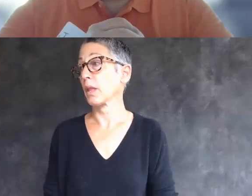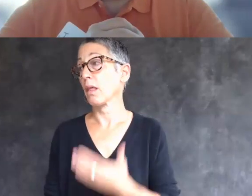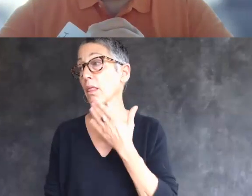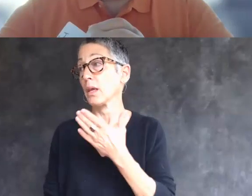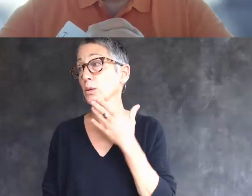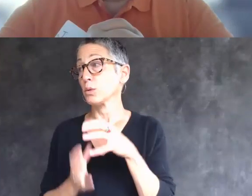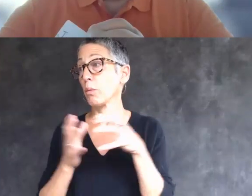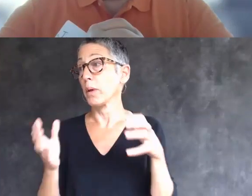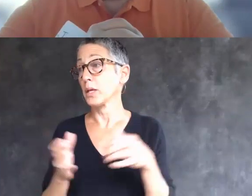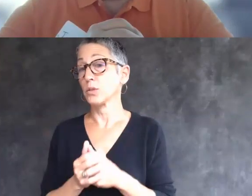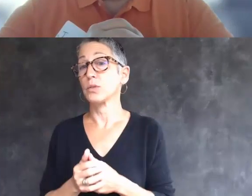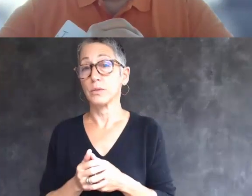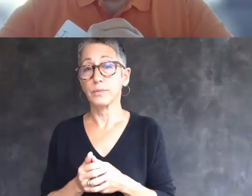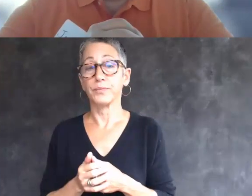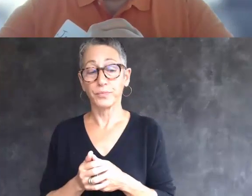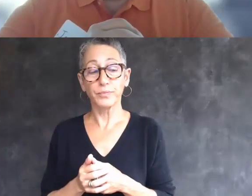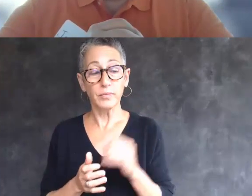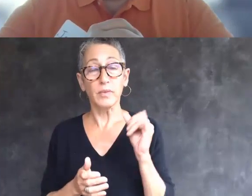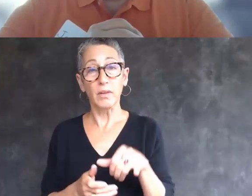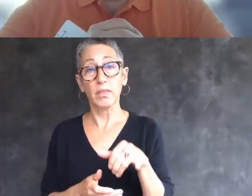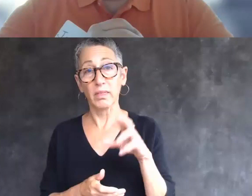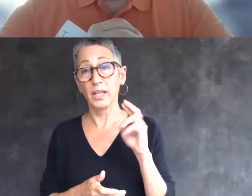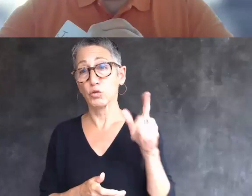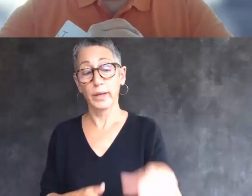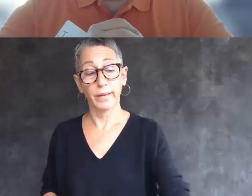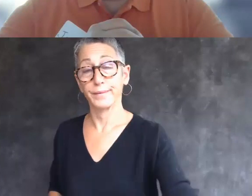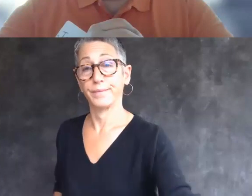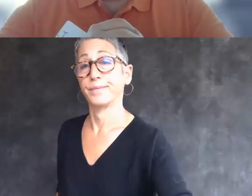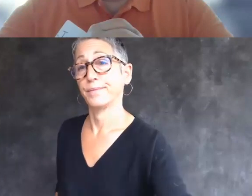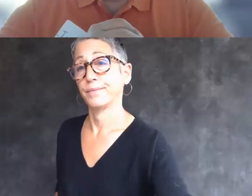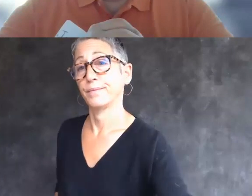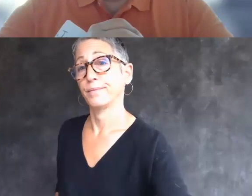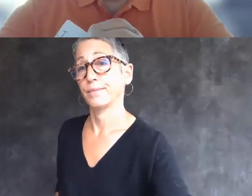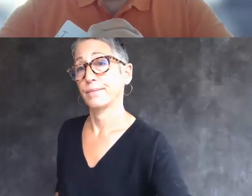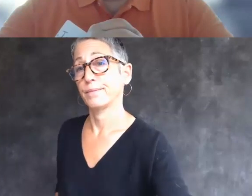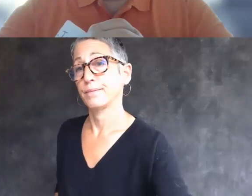And that's and I think it's as much as I think all of us understand